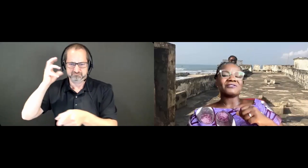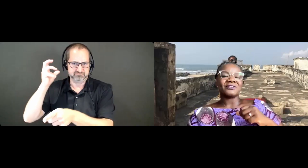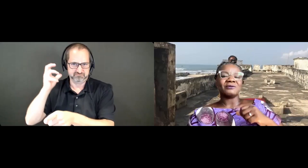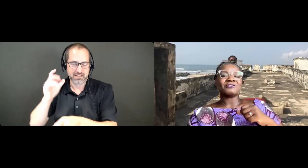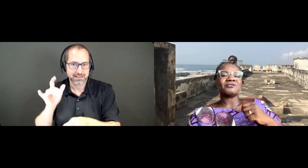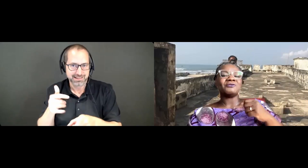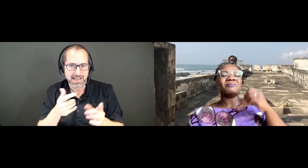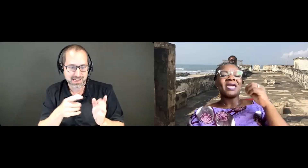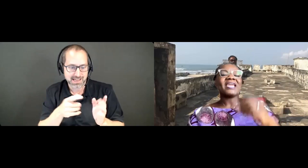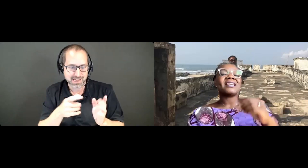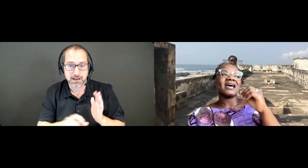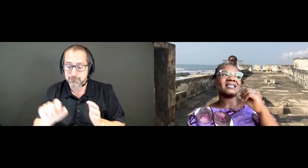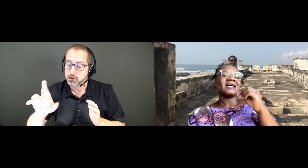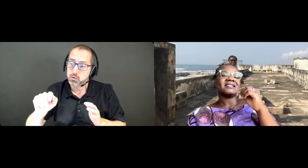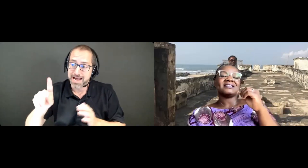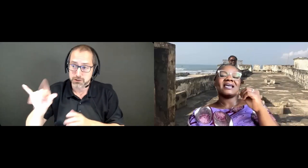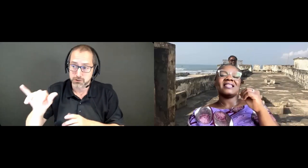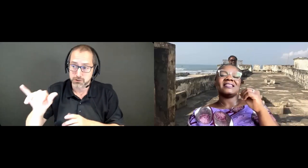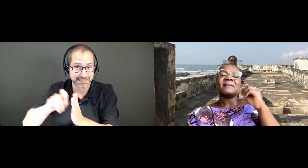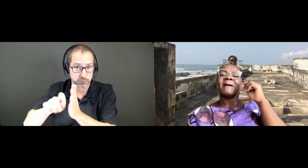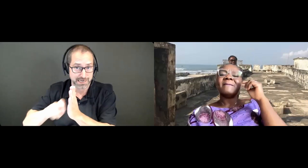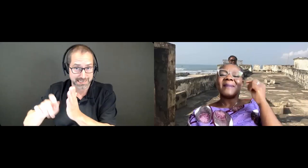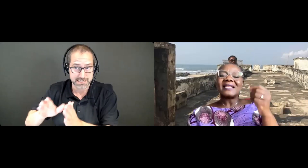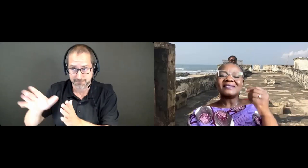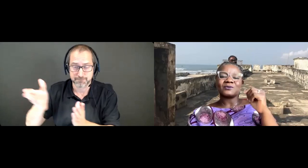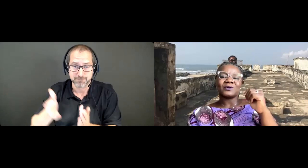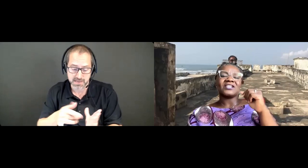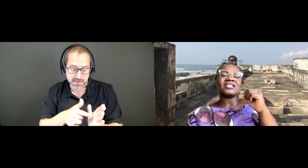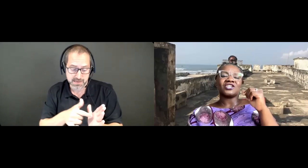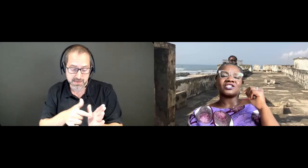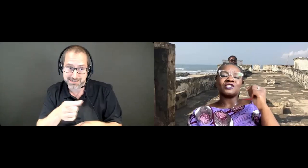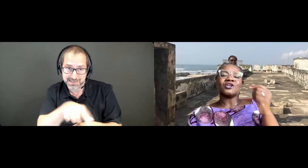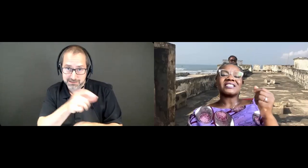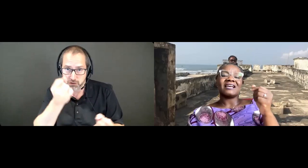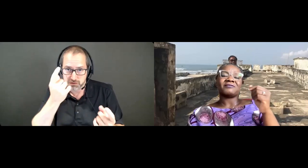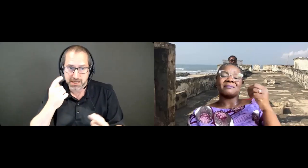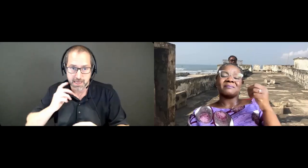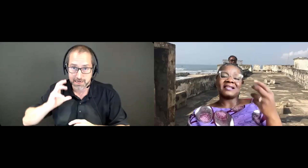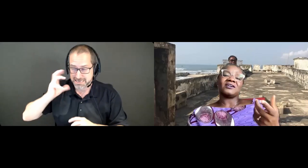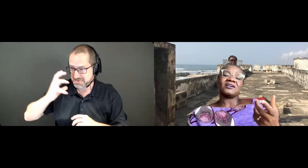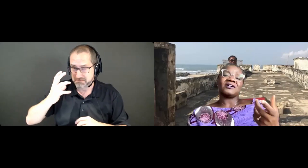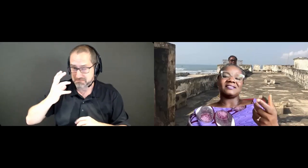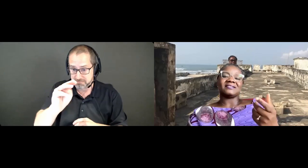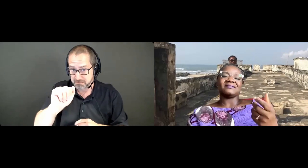of Rattray to make us understand that madness was not just looked at from a medical lens,